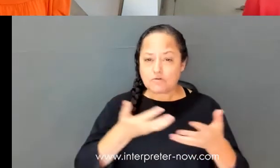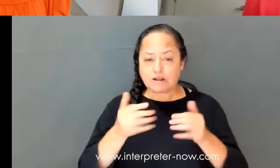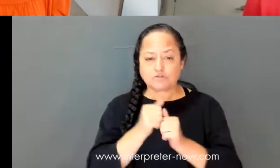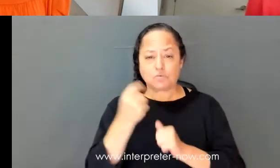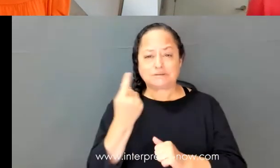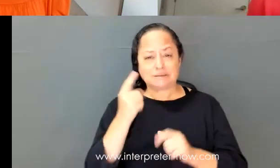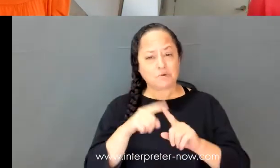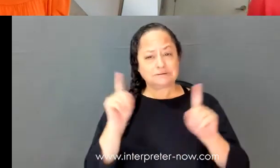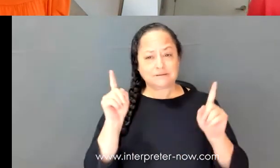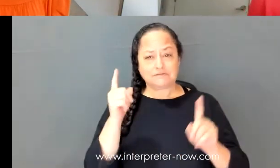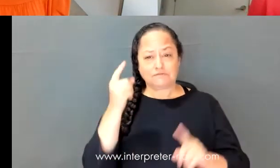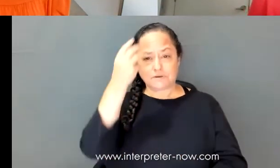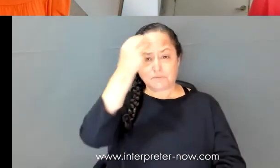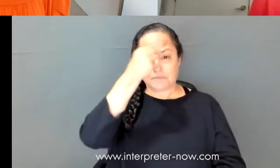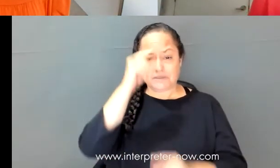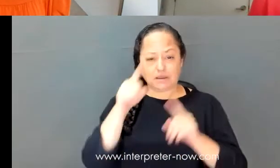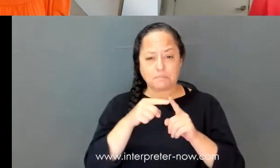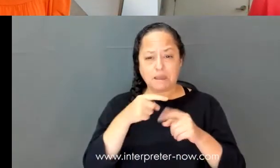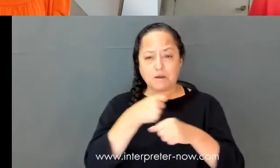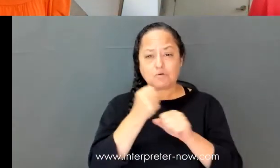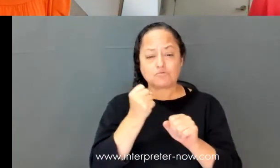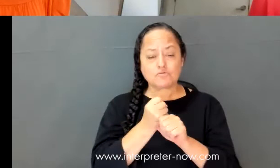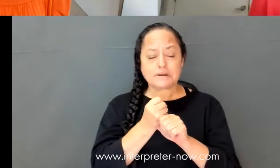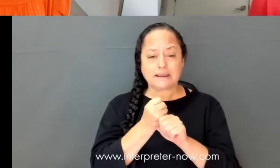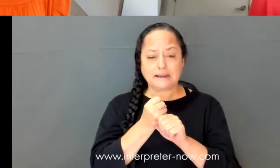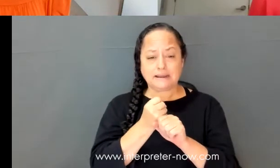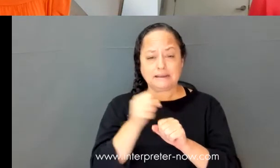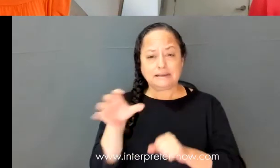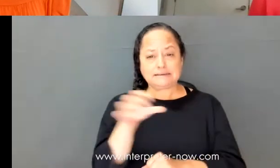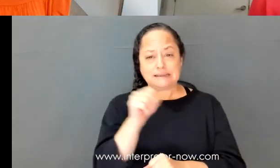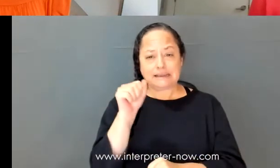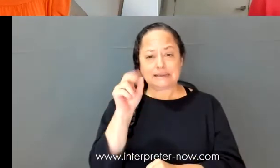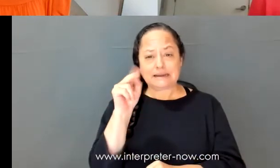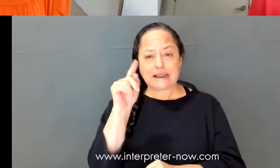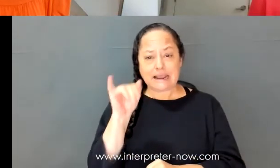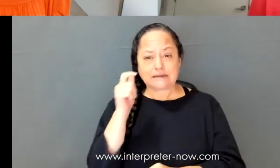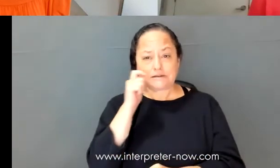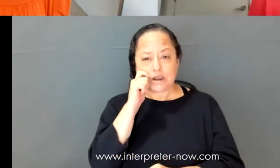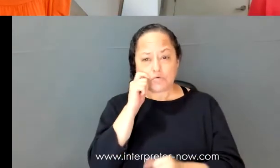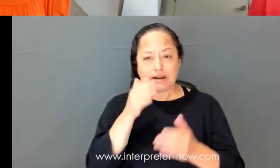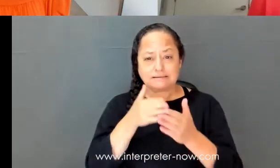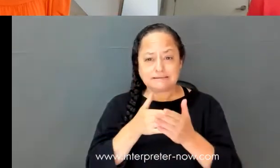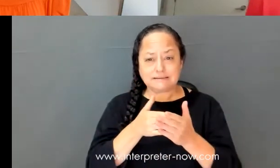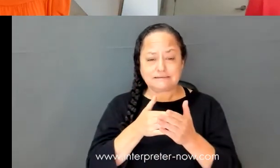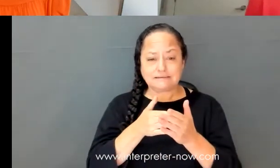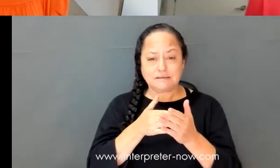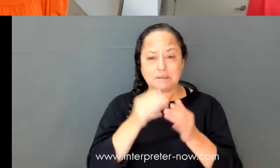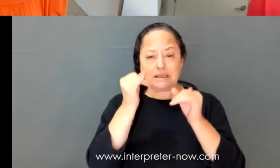So, when we think about creating and taking an anti-racist lens from an individual level,